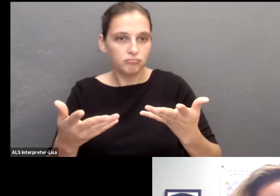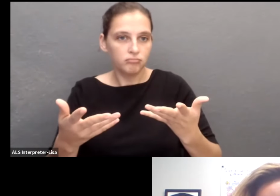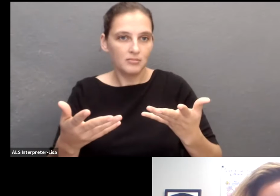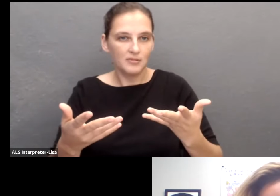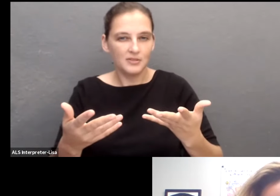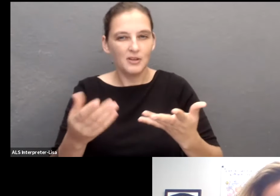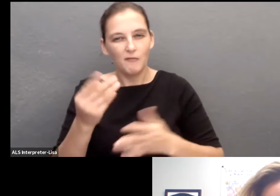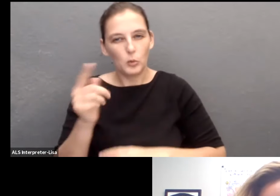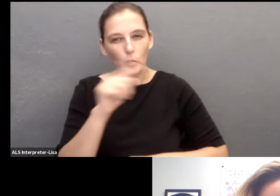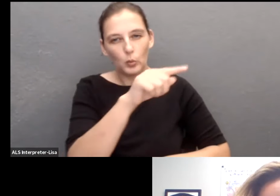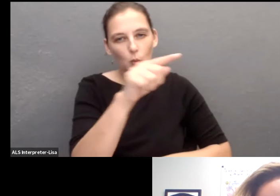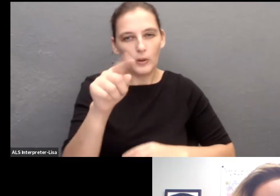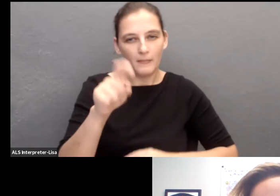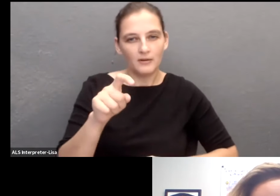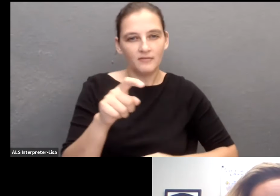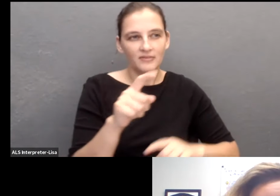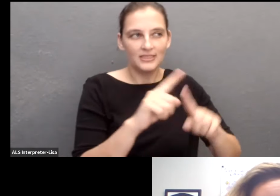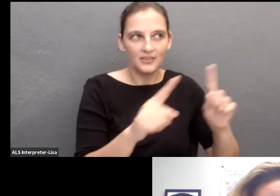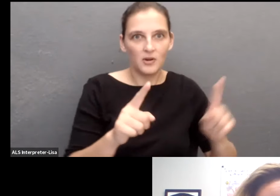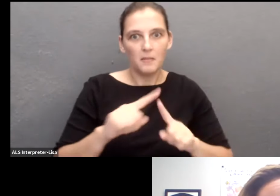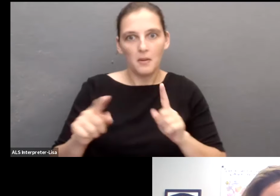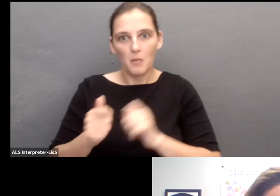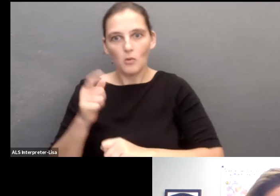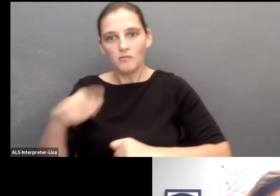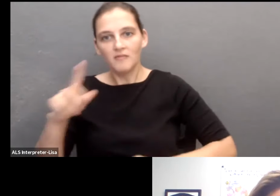that we have to get somebody different there, but we'll be offering flu vaccine and the